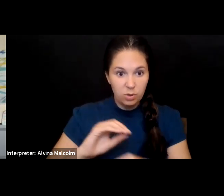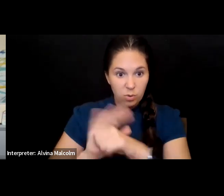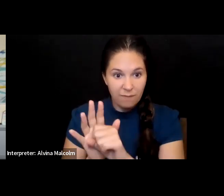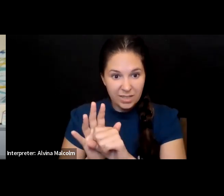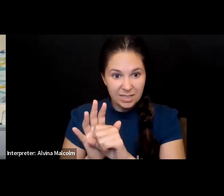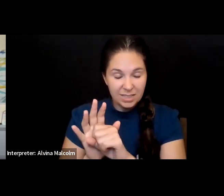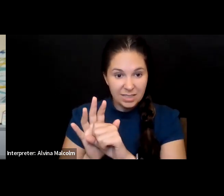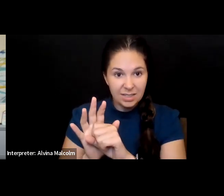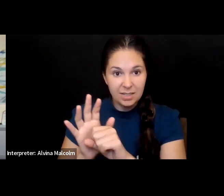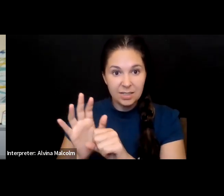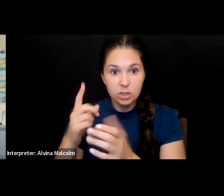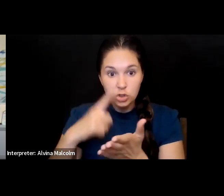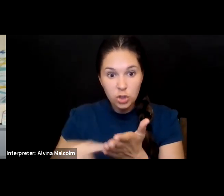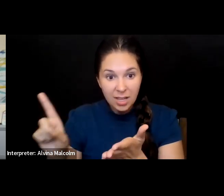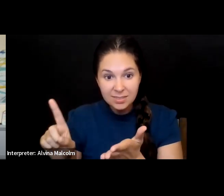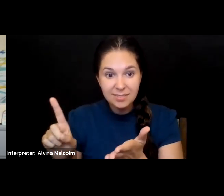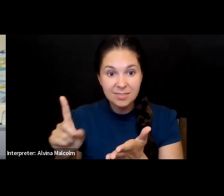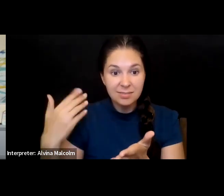such as transportation needed 48 hours